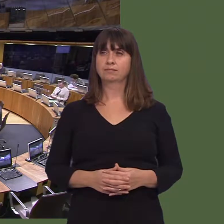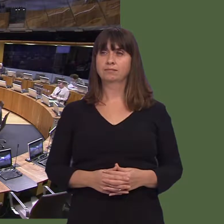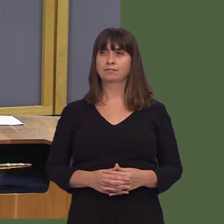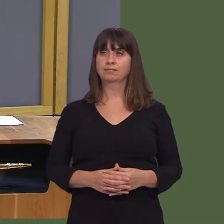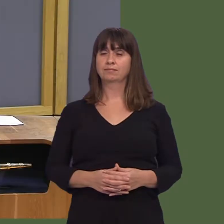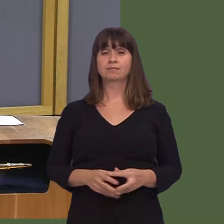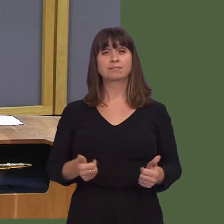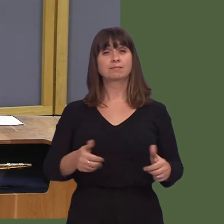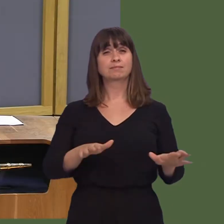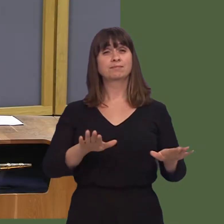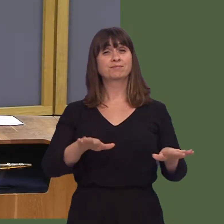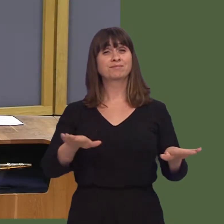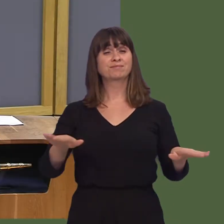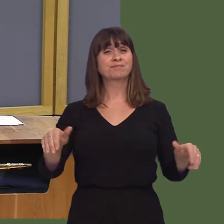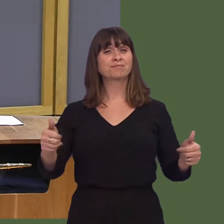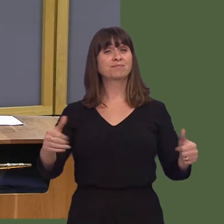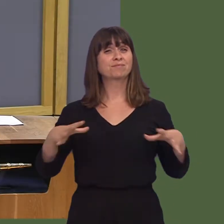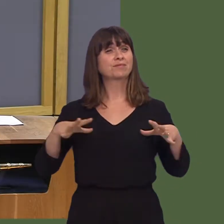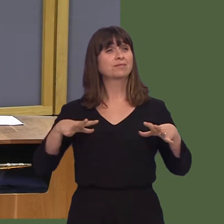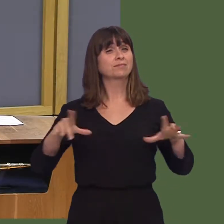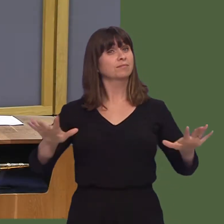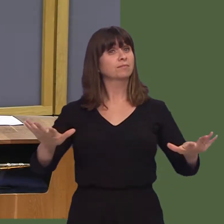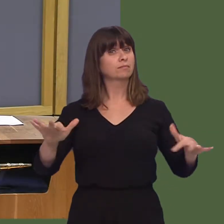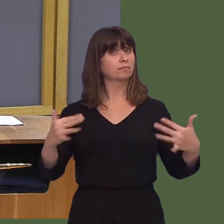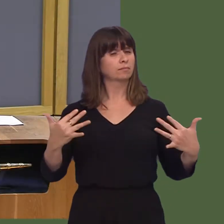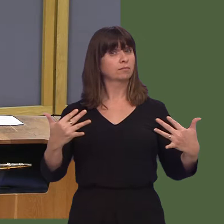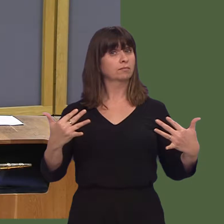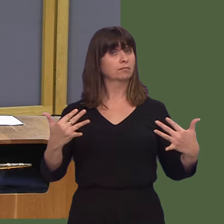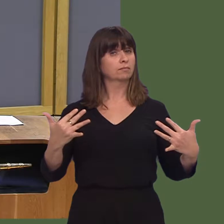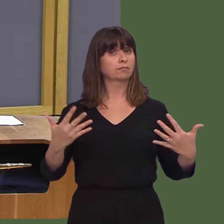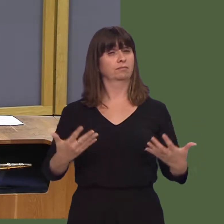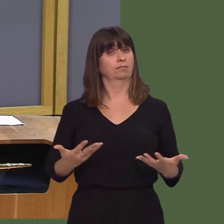FMQ_English Y Llywydd / The Llywydd: The first item on